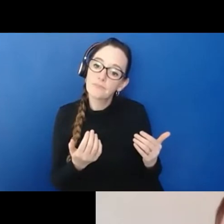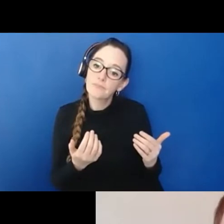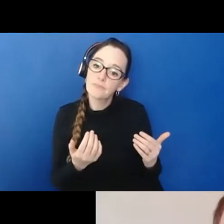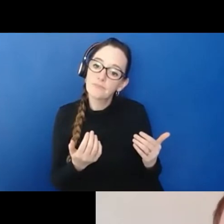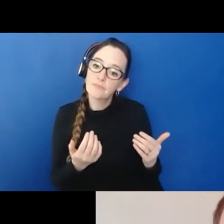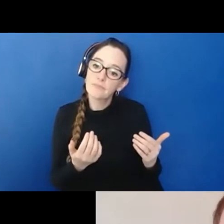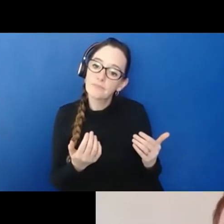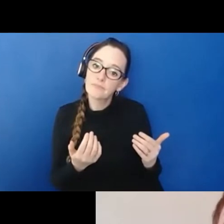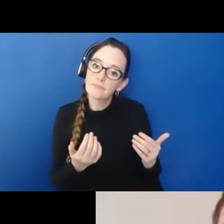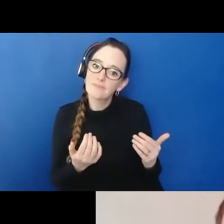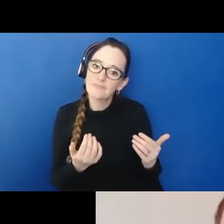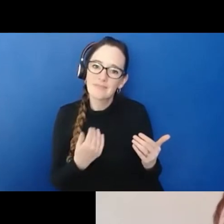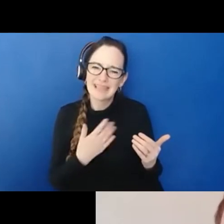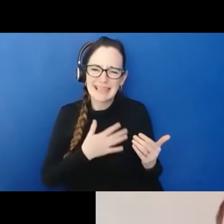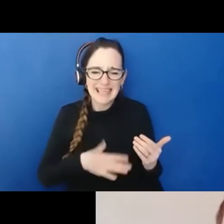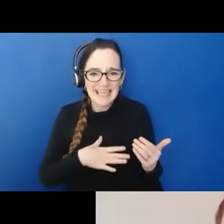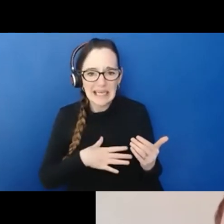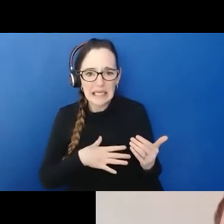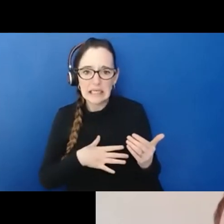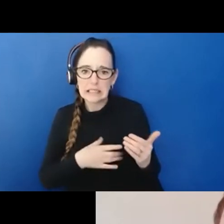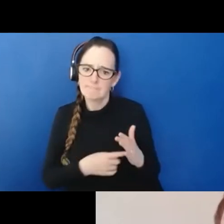of the discussion. So, I would say in a sense Black Swan actually